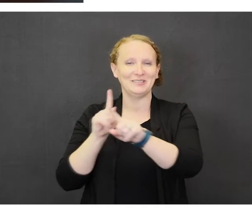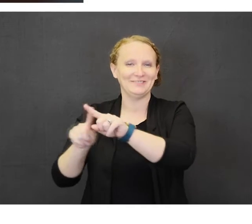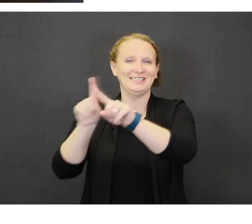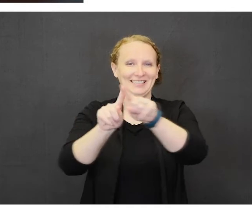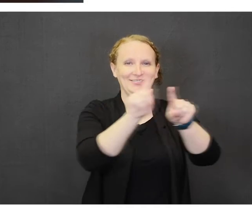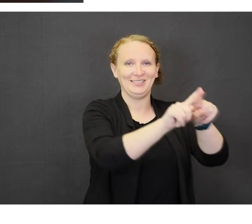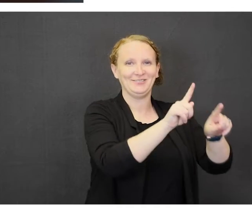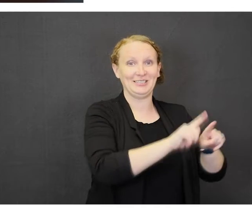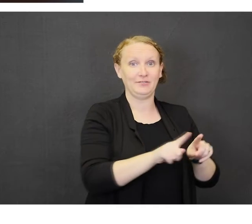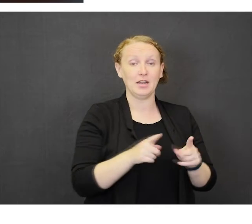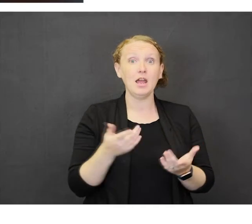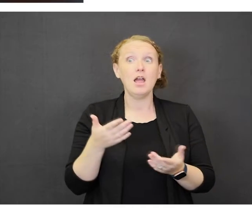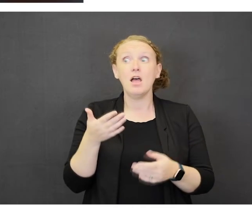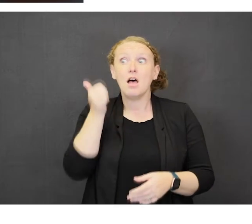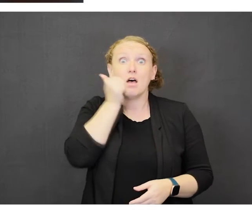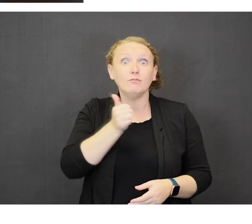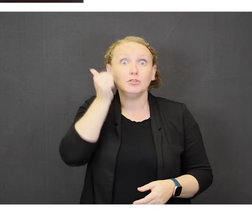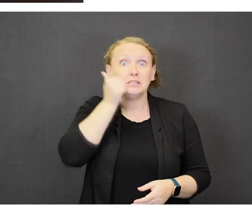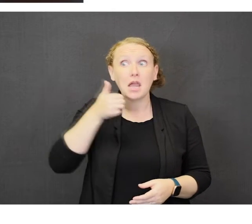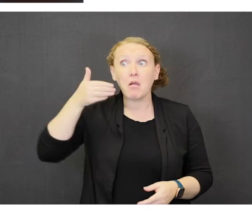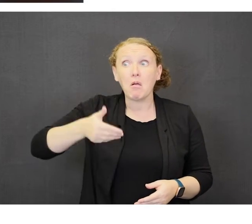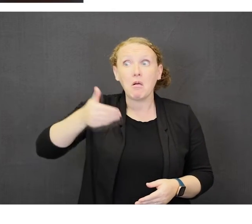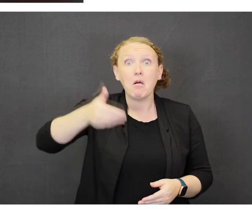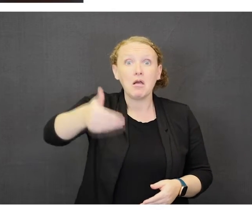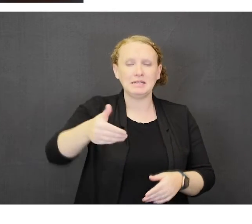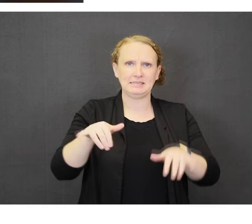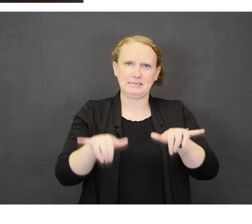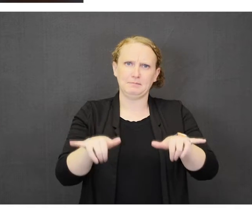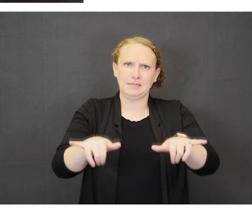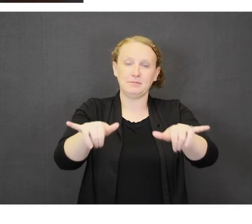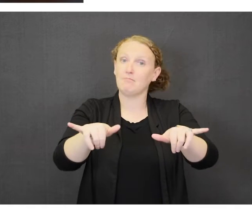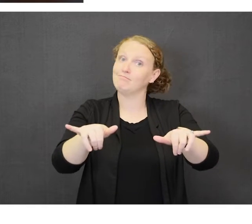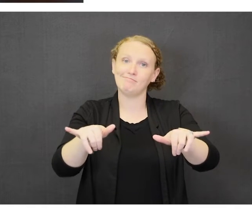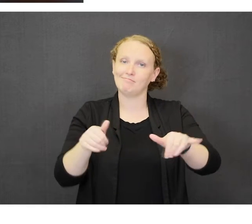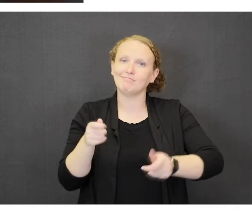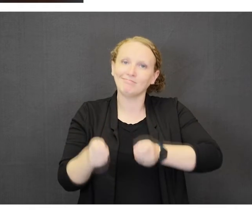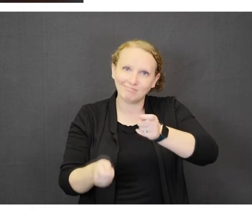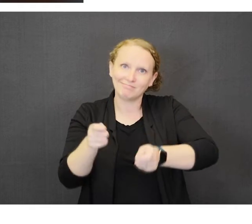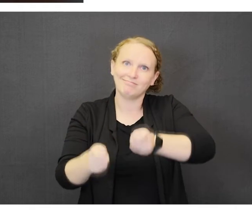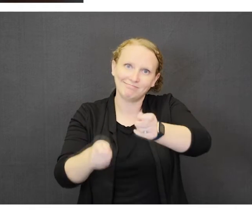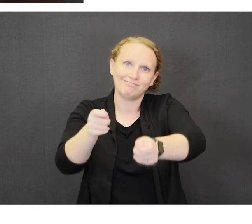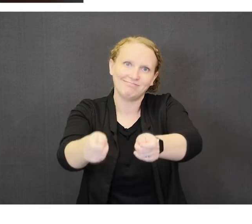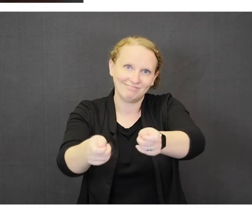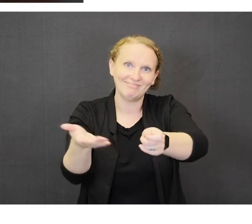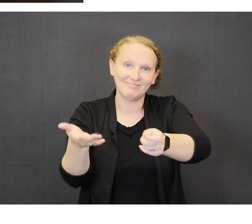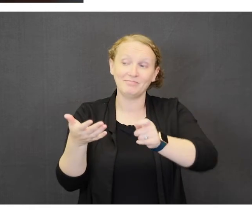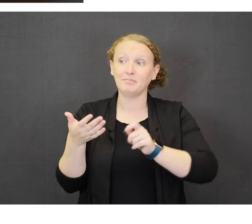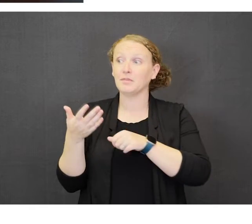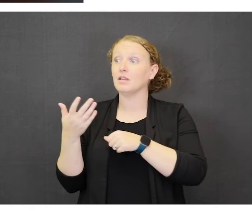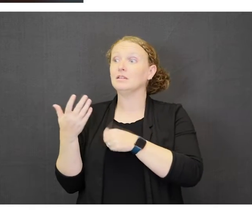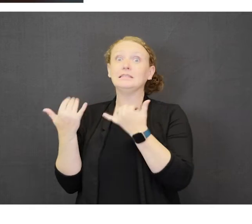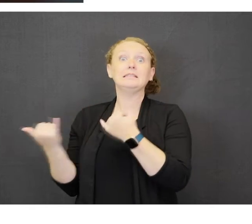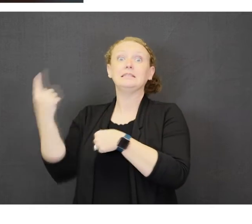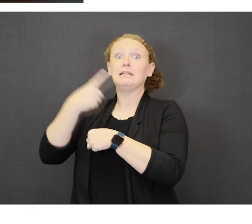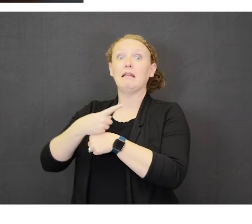So one day you may experience more of a high end activation and the next day you may feel like